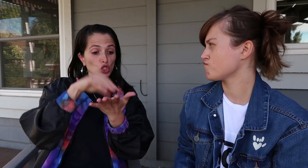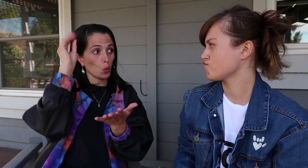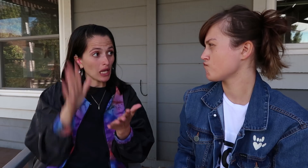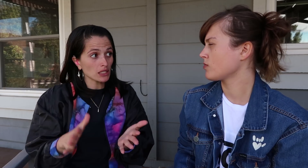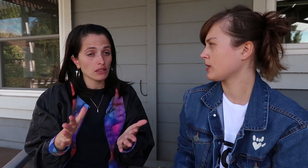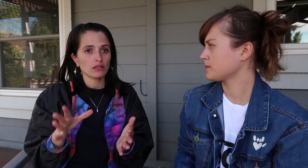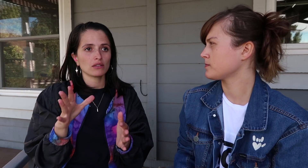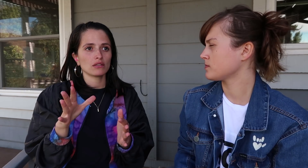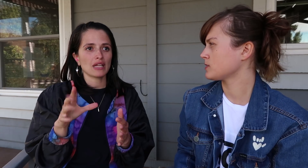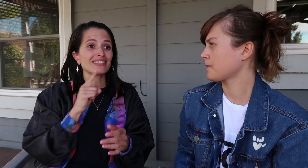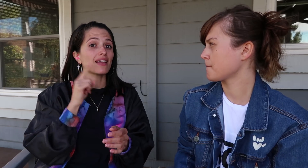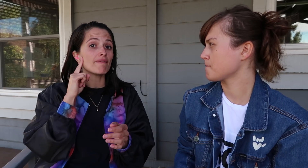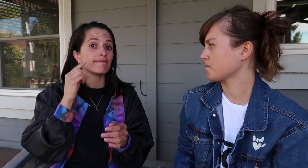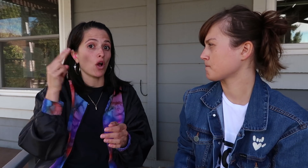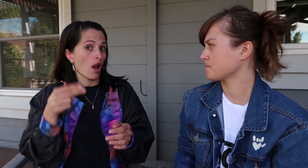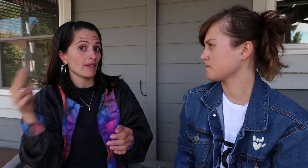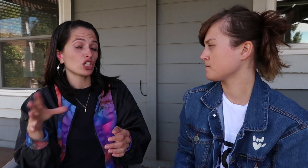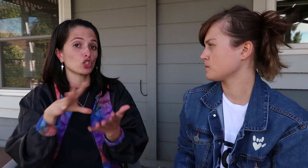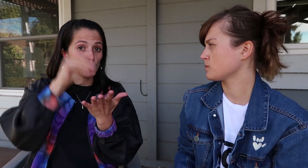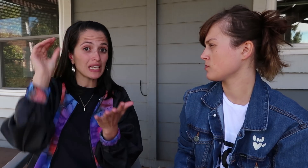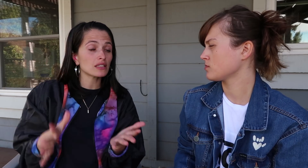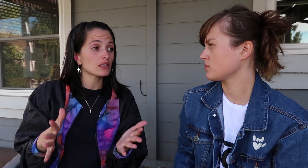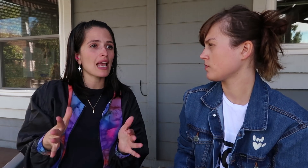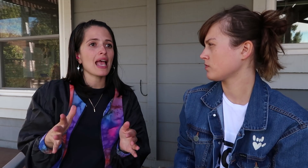deaf or hard of hearing students